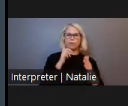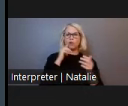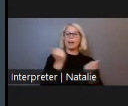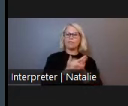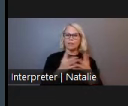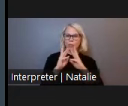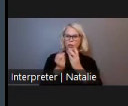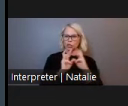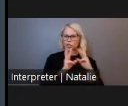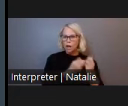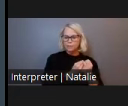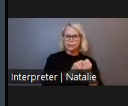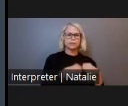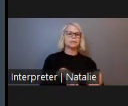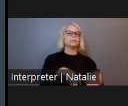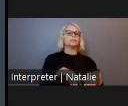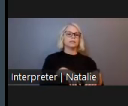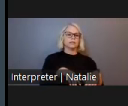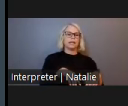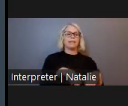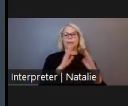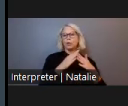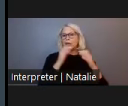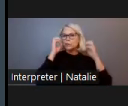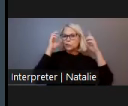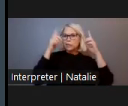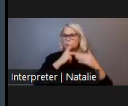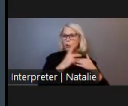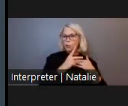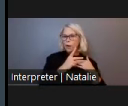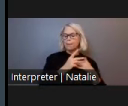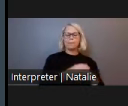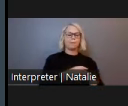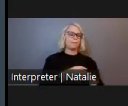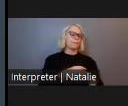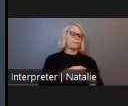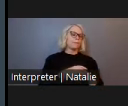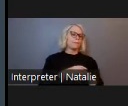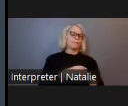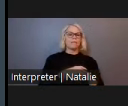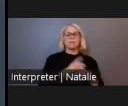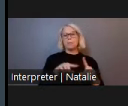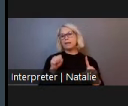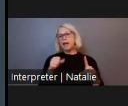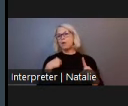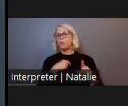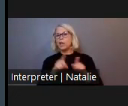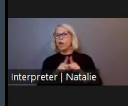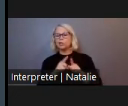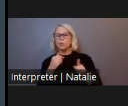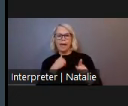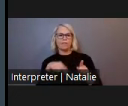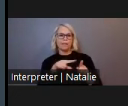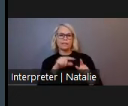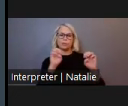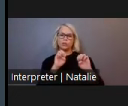Workshops in the community education program but yeah, we also have these emergency preparedness